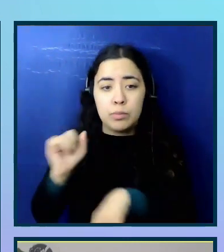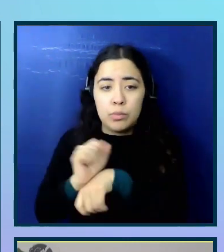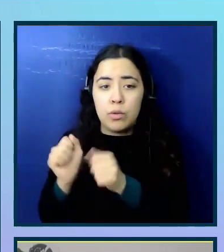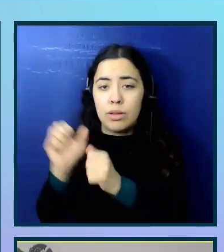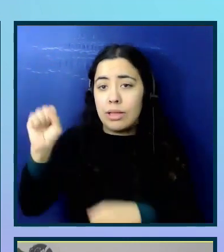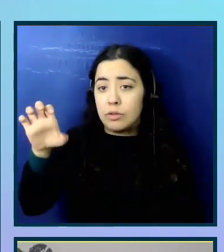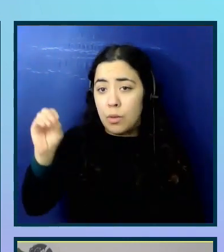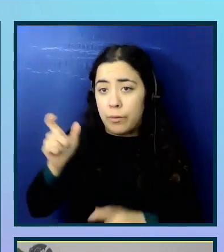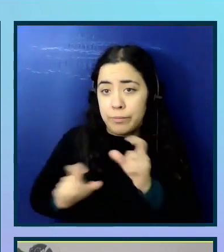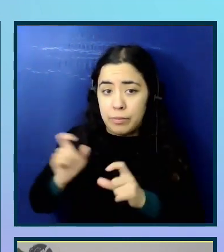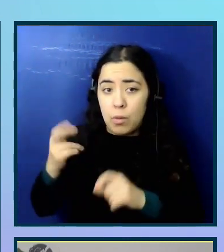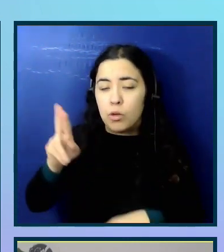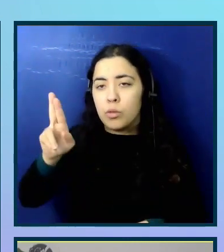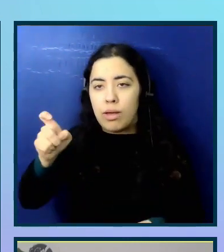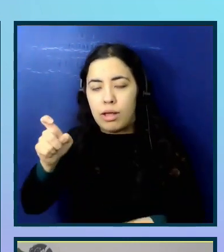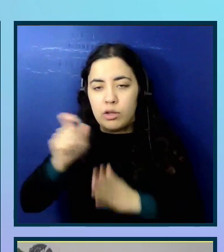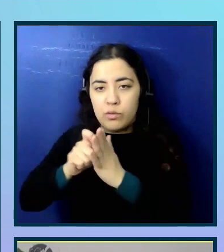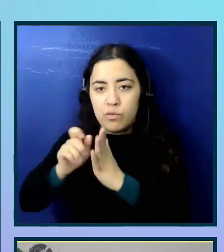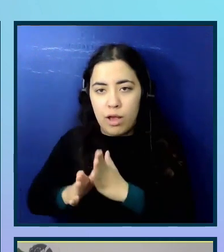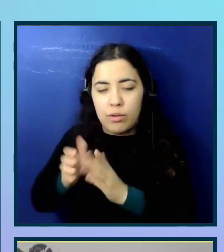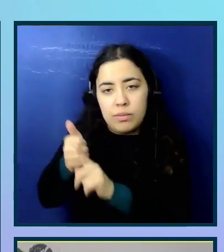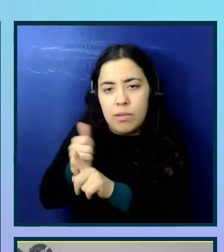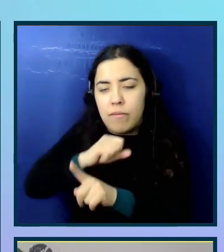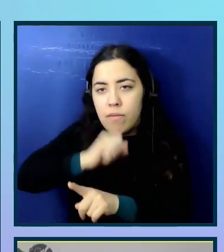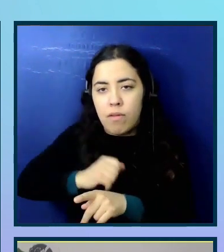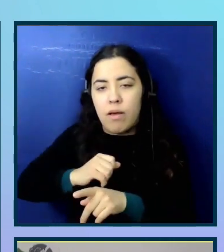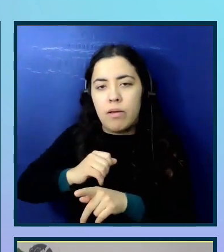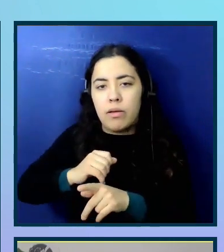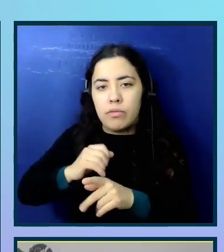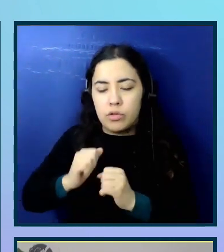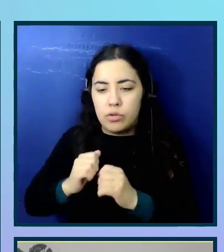they love to build those Excel sheet of call to actions. So button links,